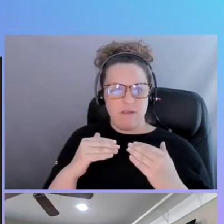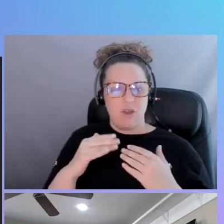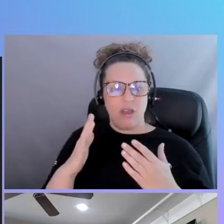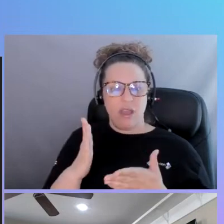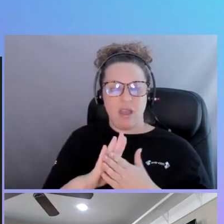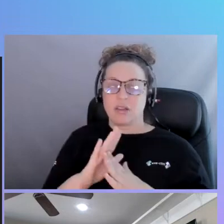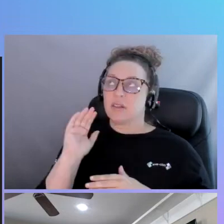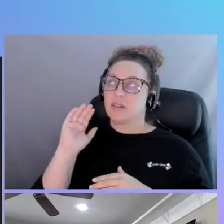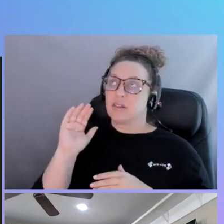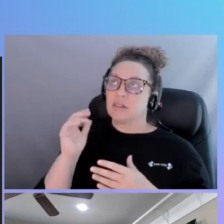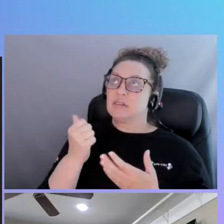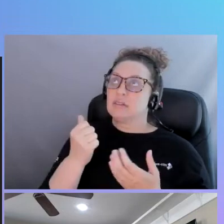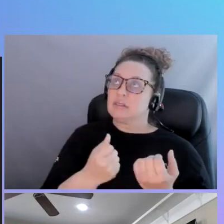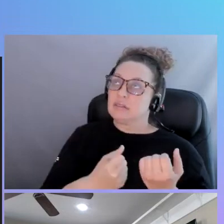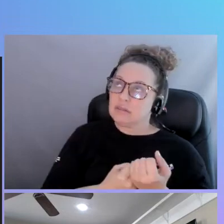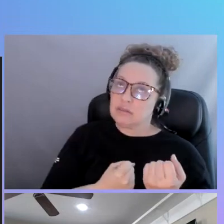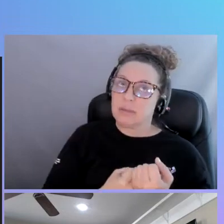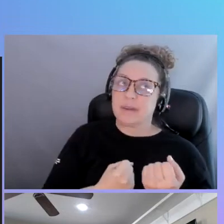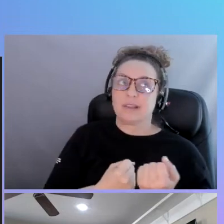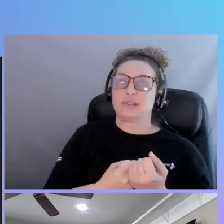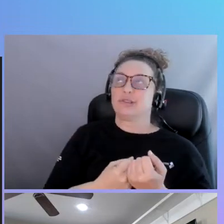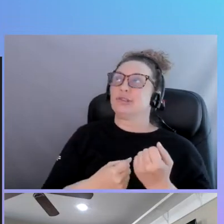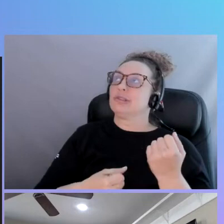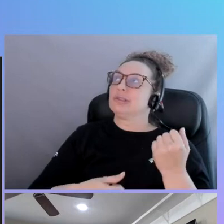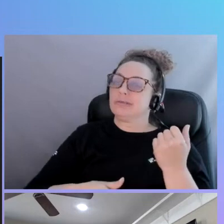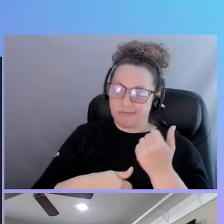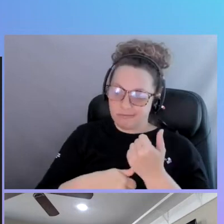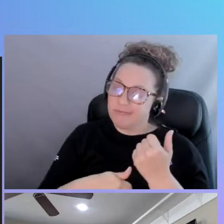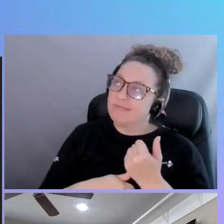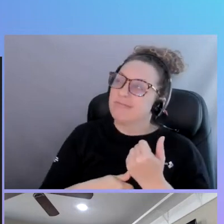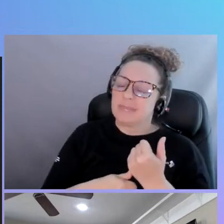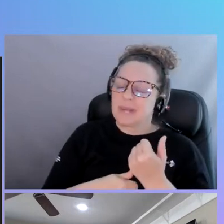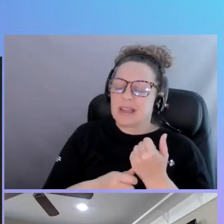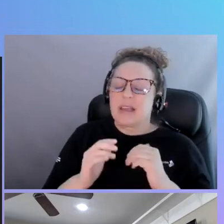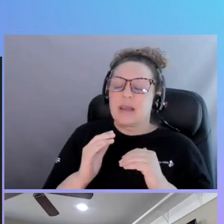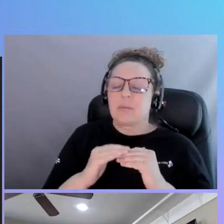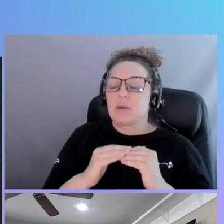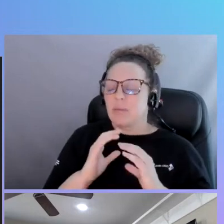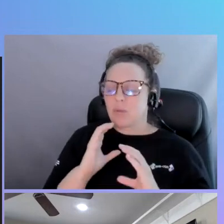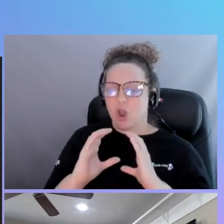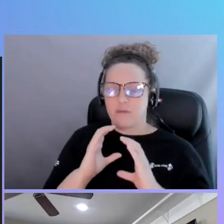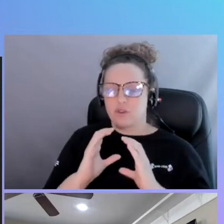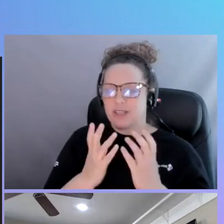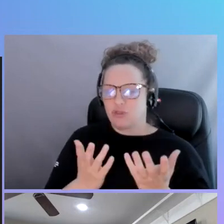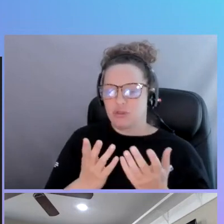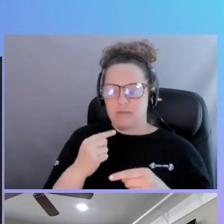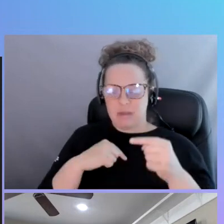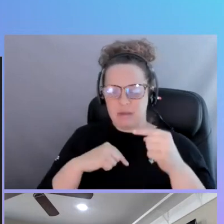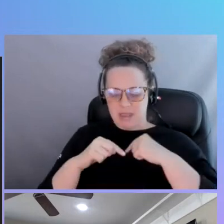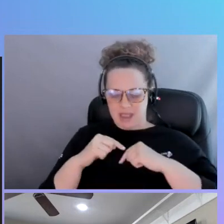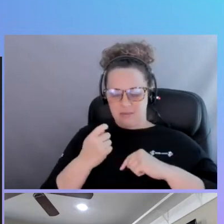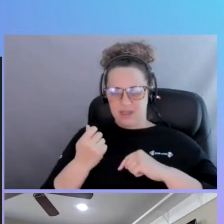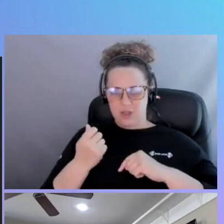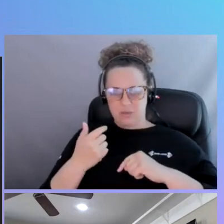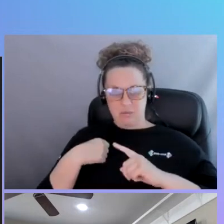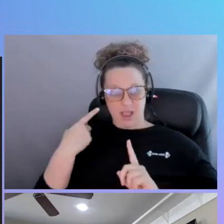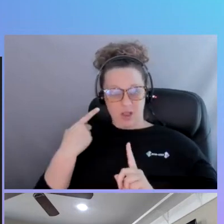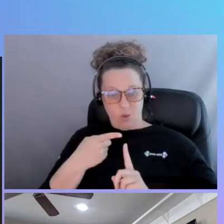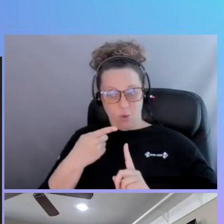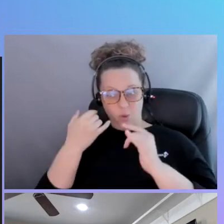assistance, sponsorship, uh, at least a conversation. Let me just back up a little bit. My goal here, while the goal, it